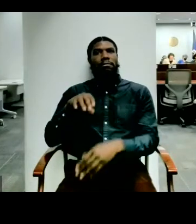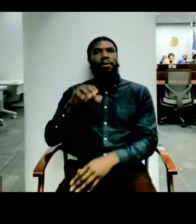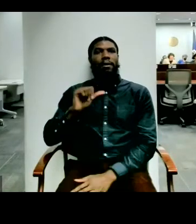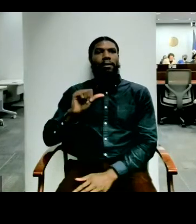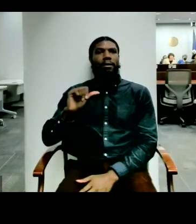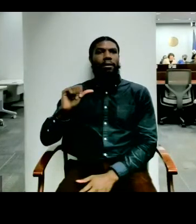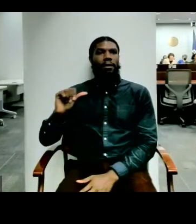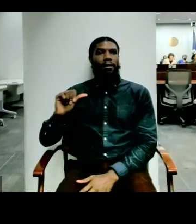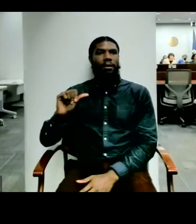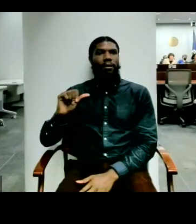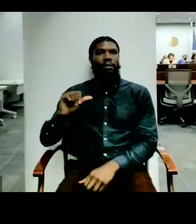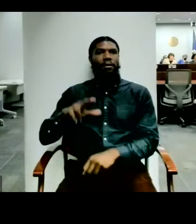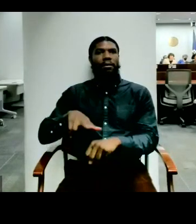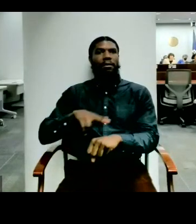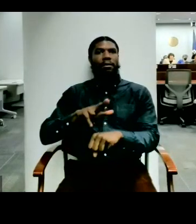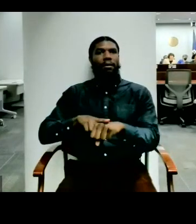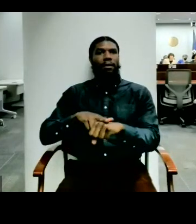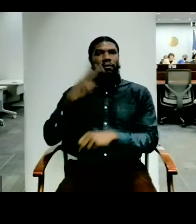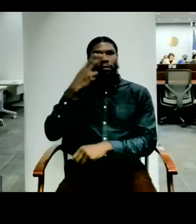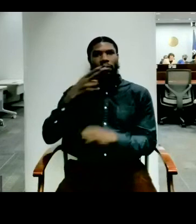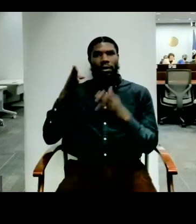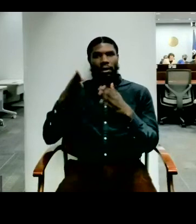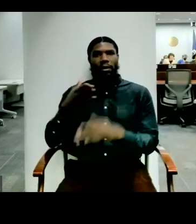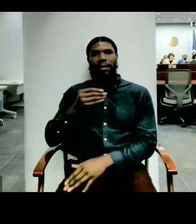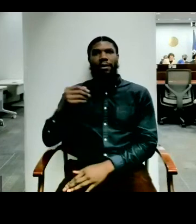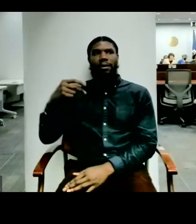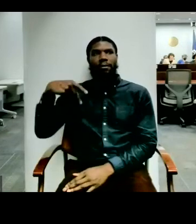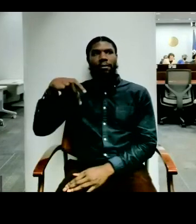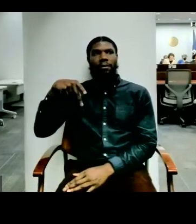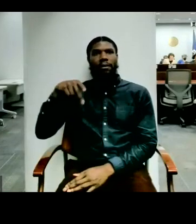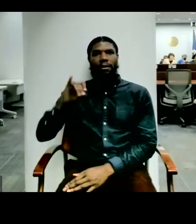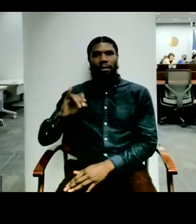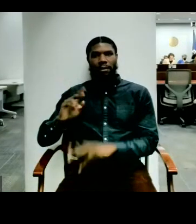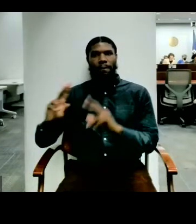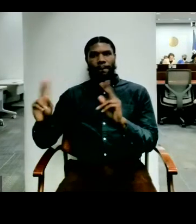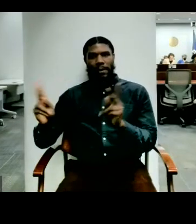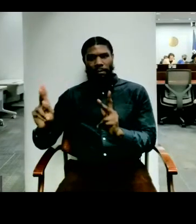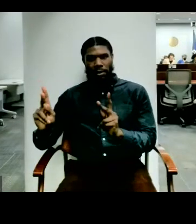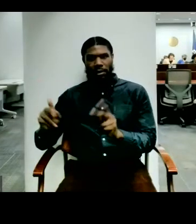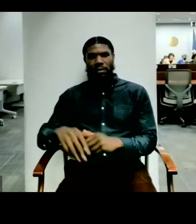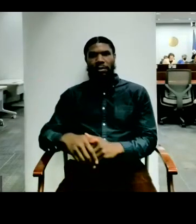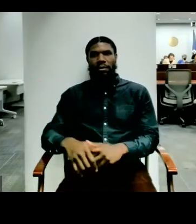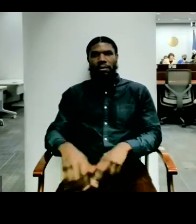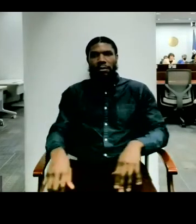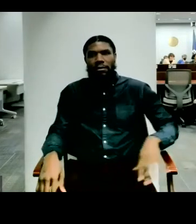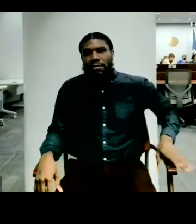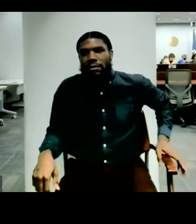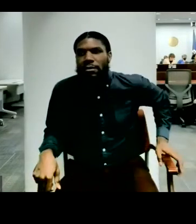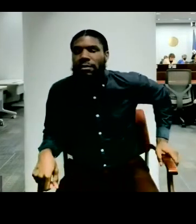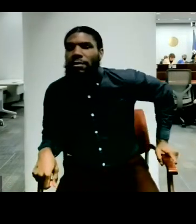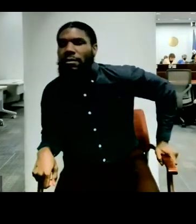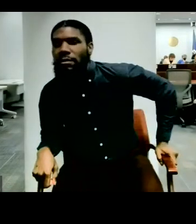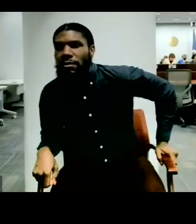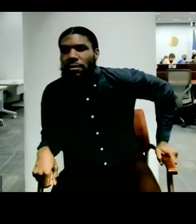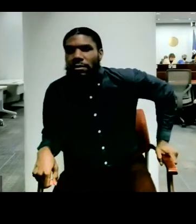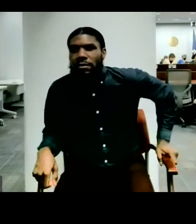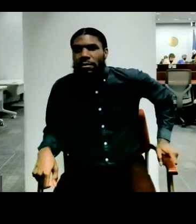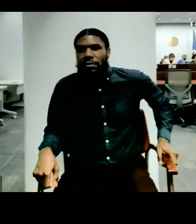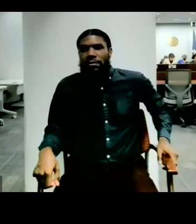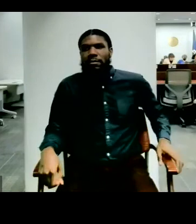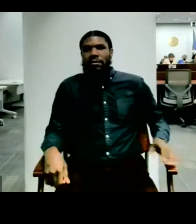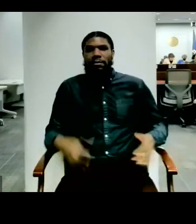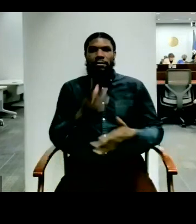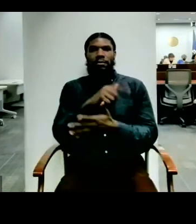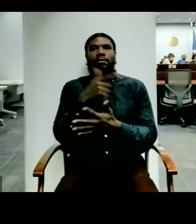native Hawaiian and Pacific Islander persons. I would also, next like to introduce Nick Reaves,